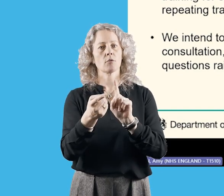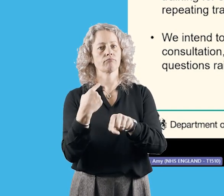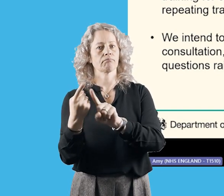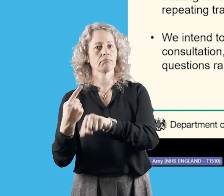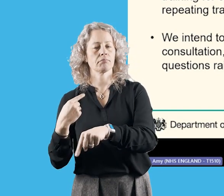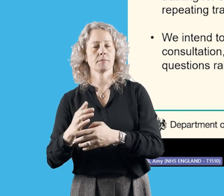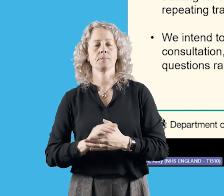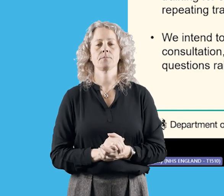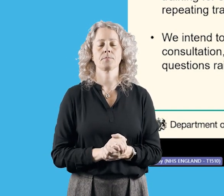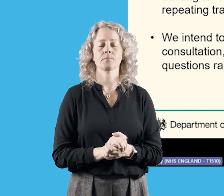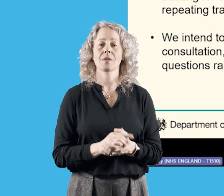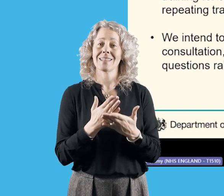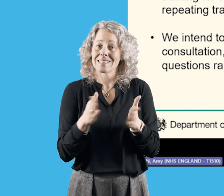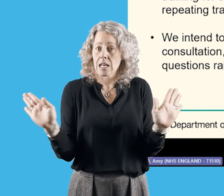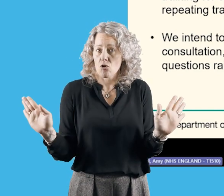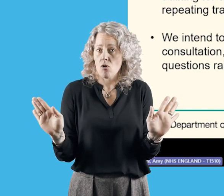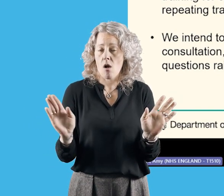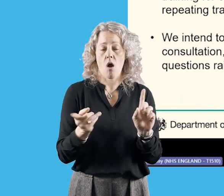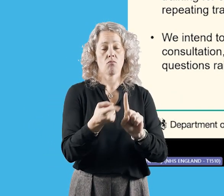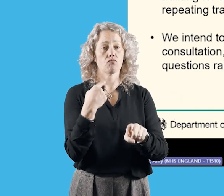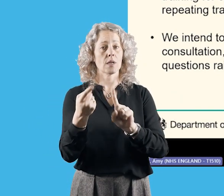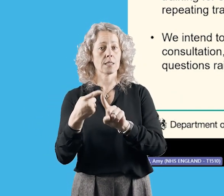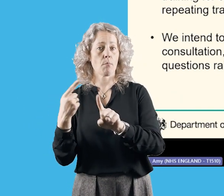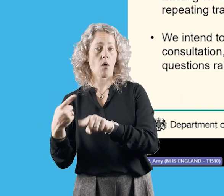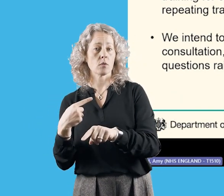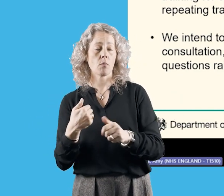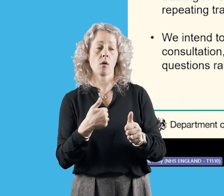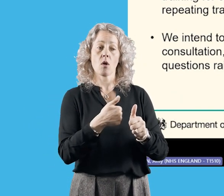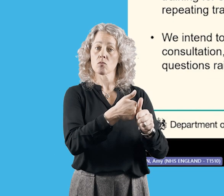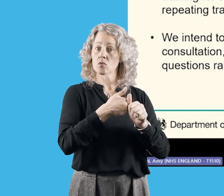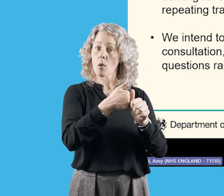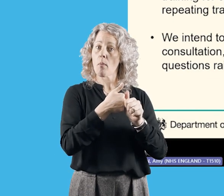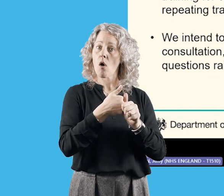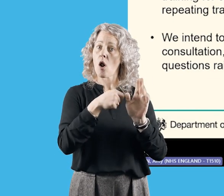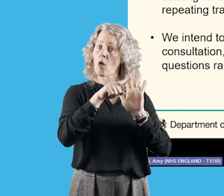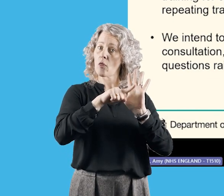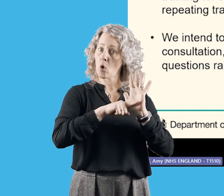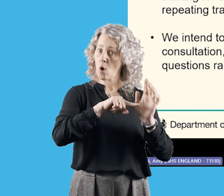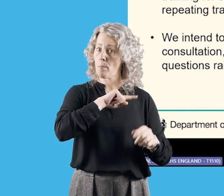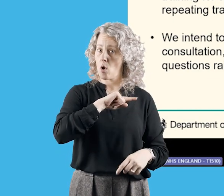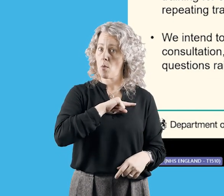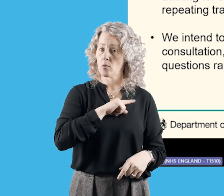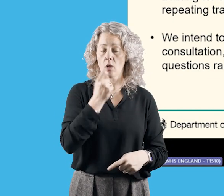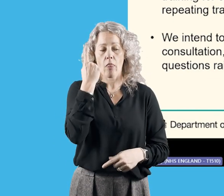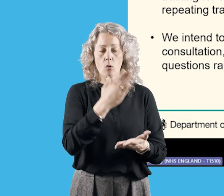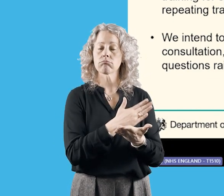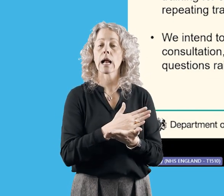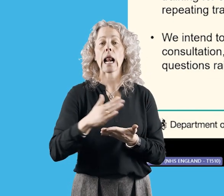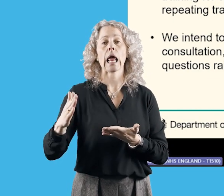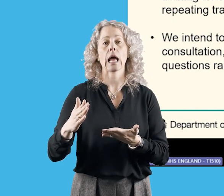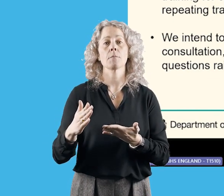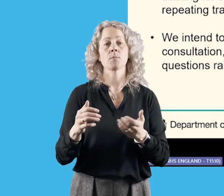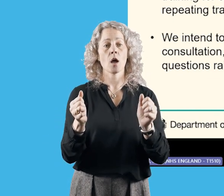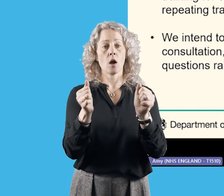So in general responses across all groups were supportive of the code purpose and found it clear agreement rates across all